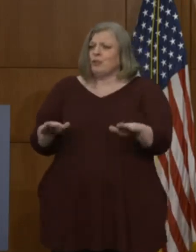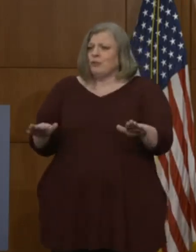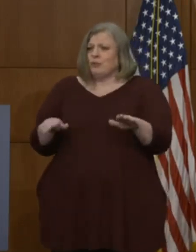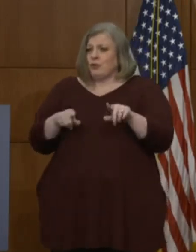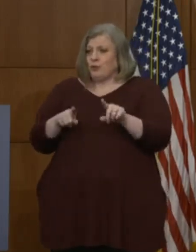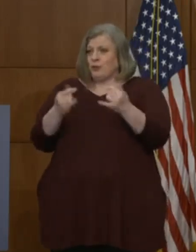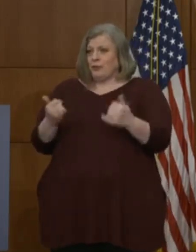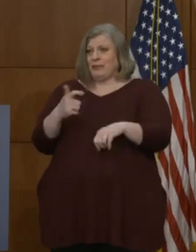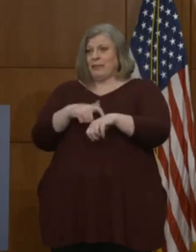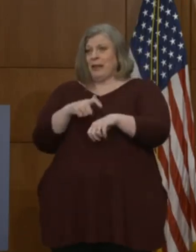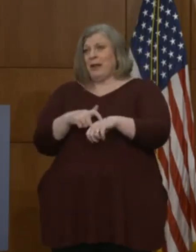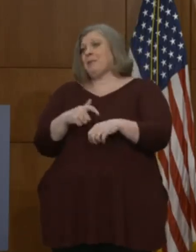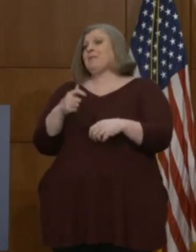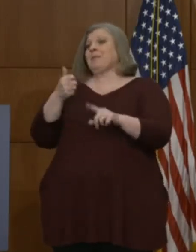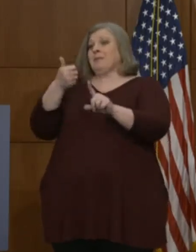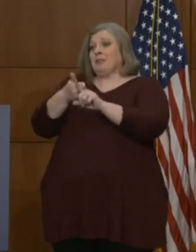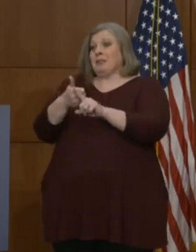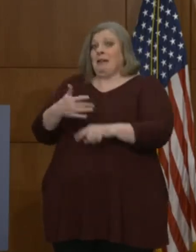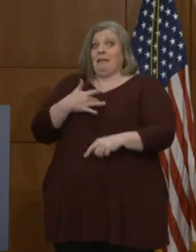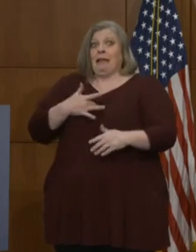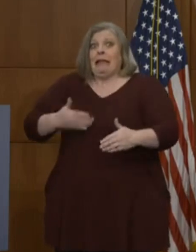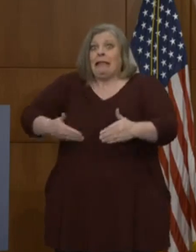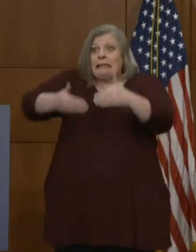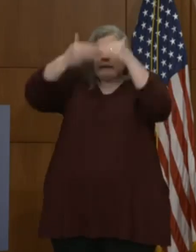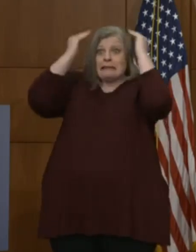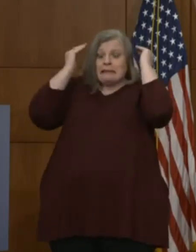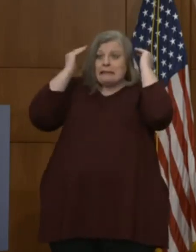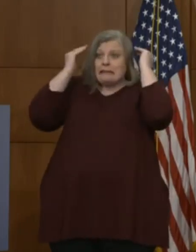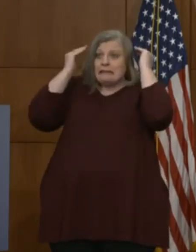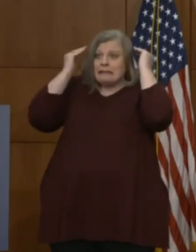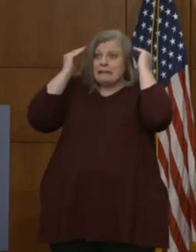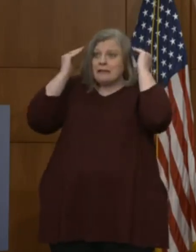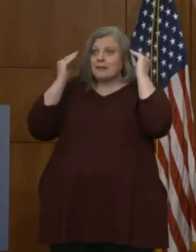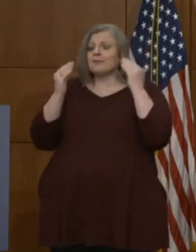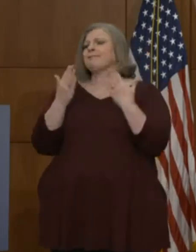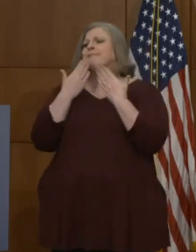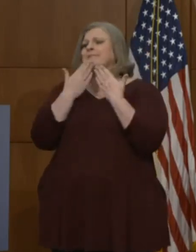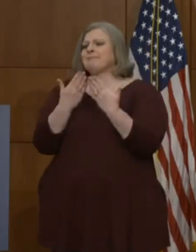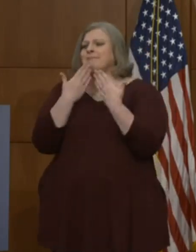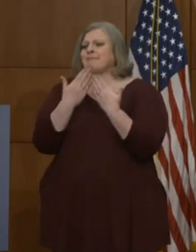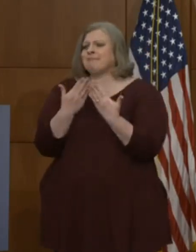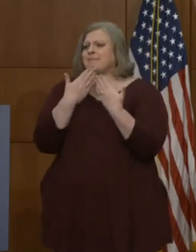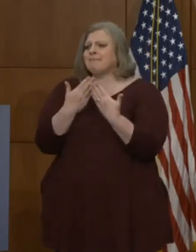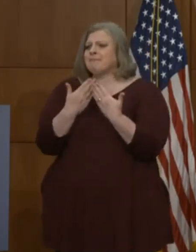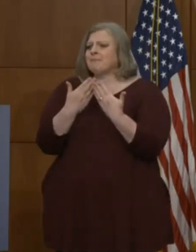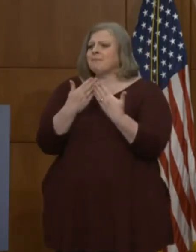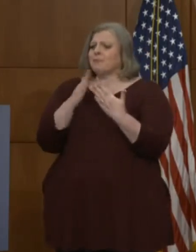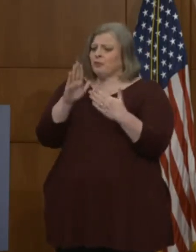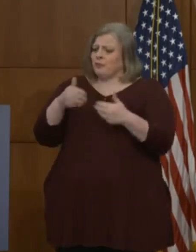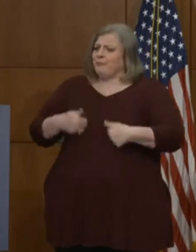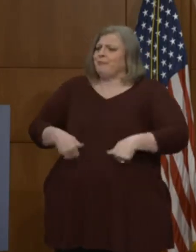AND REASSURE YOUR CHILDREN DURING THIS TIME EVEN WHEN YOU DURING THIS TIME EVEN WHEN YOU MAY BE FEELING OVERWHELMED MAY BE FEELING OVERWHELMED YOURSELF. WE THANK YOU FOR THE